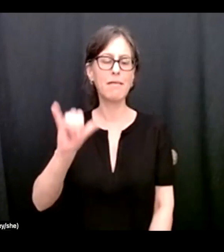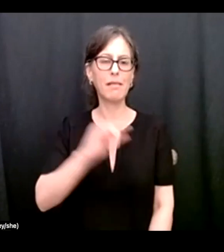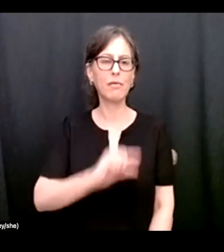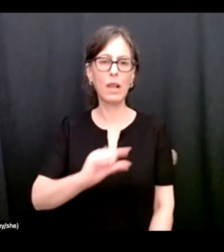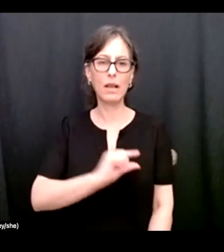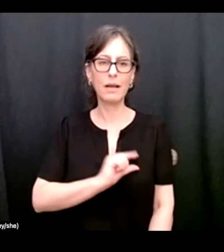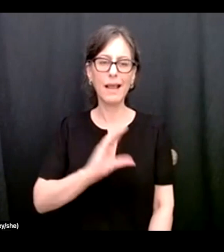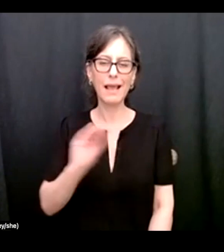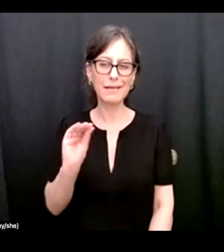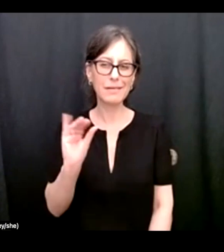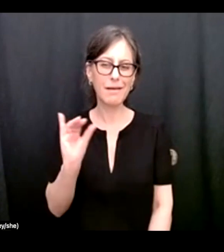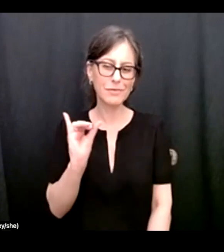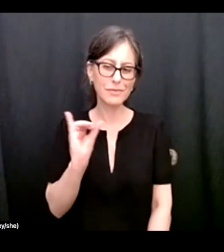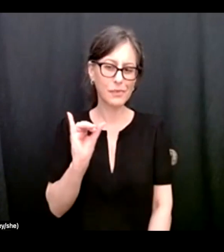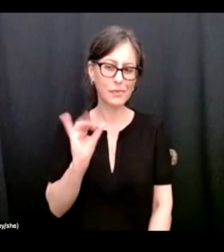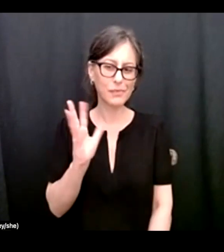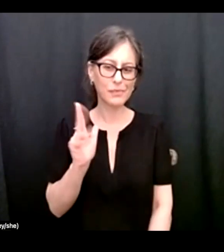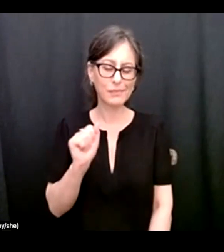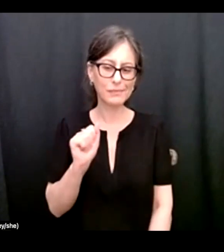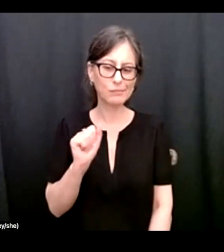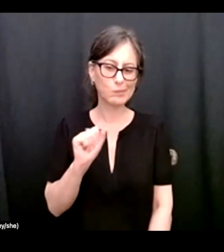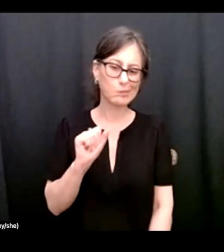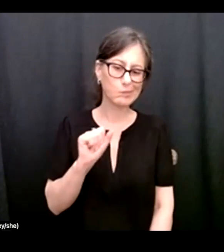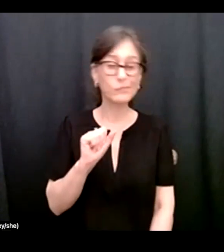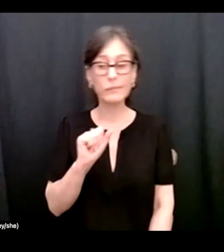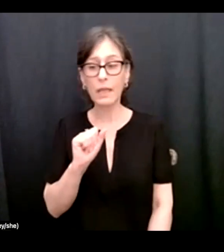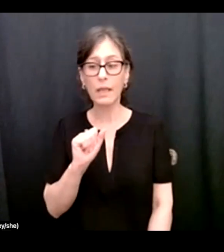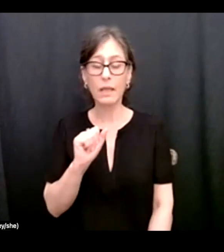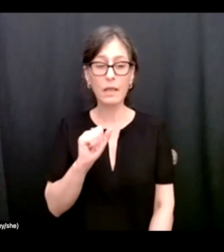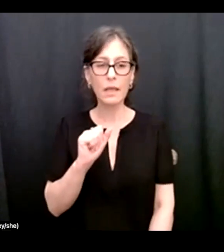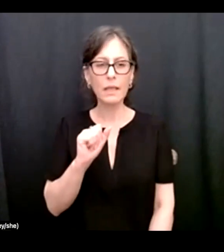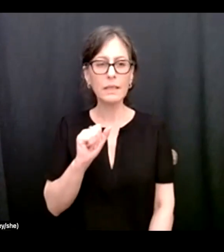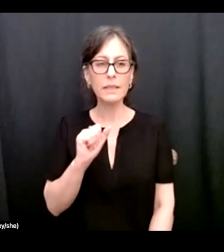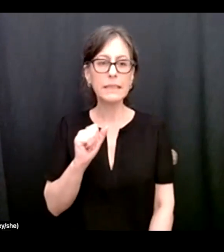it's something that if you're, you know, it's something to kind of try and see if you can